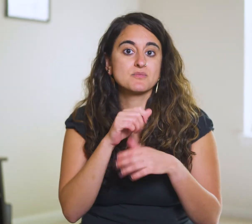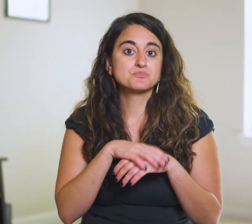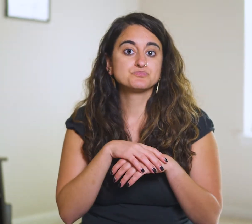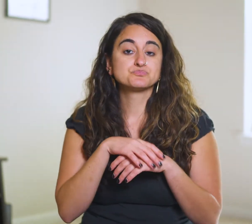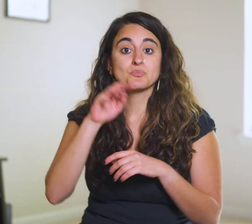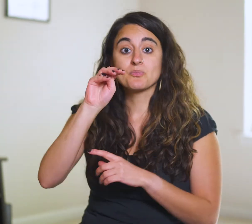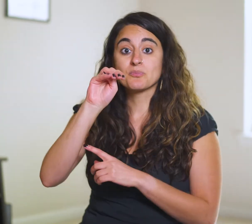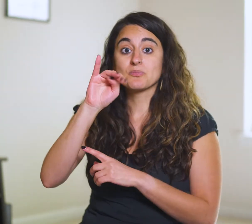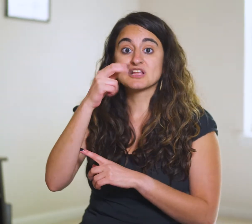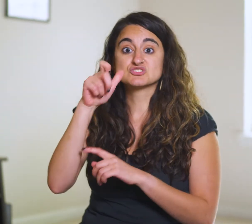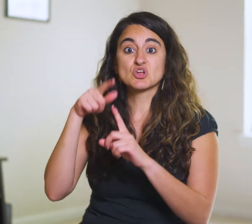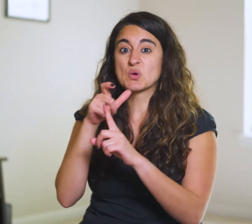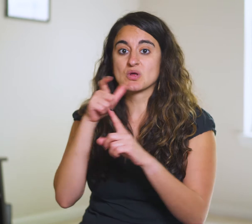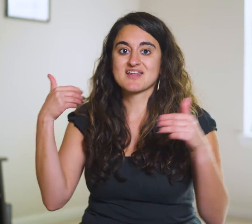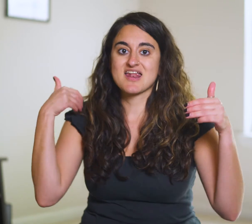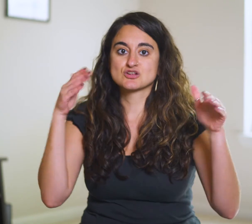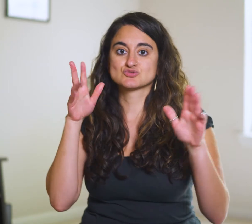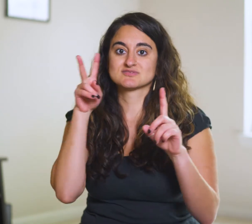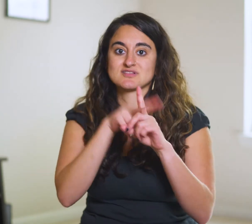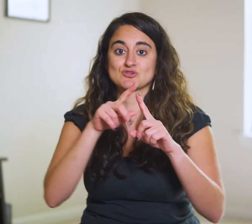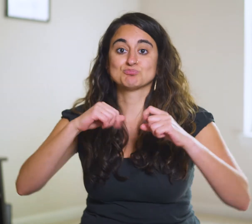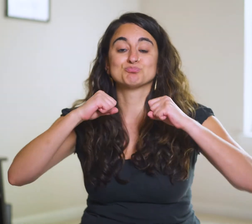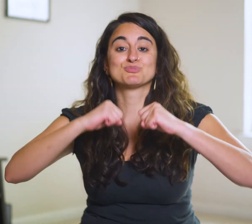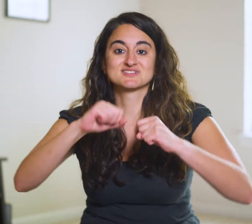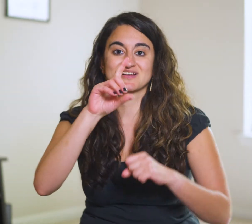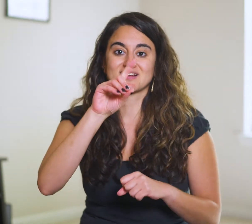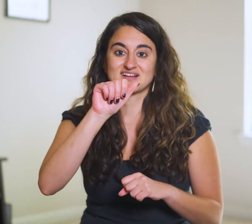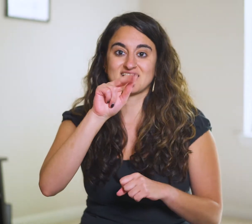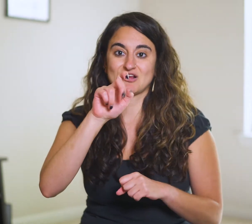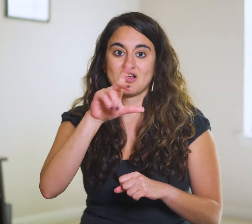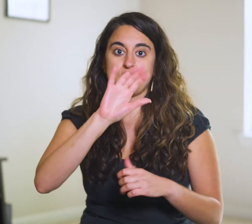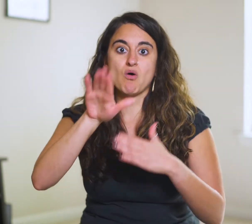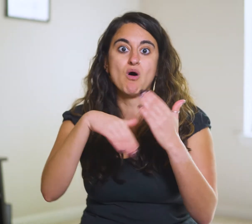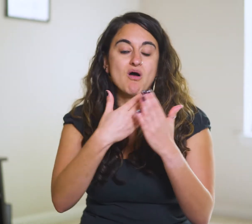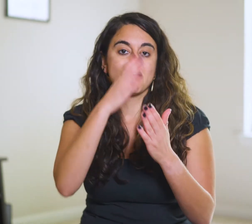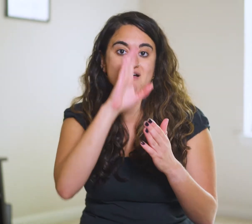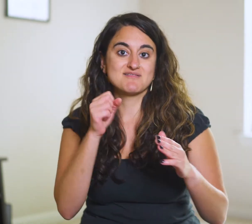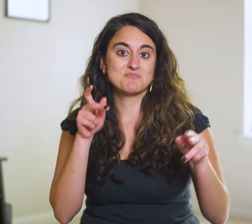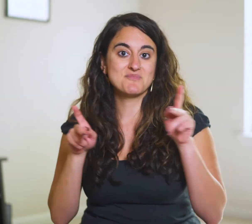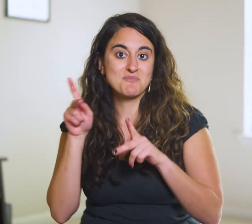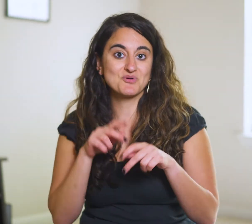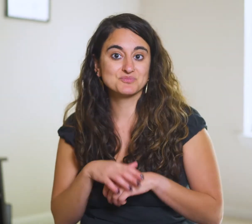By the way, Michael is the angel assigned to protect Daniel and all God’s people.